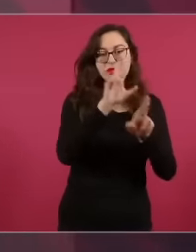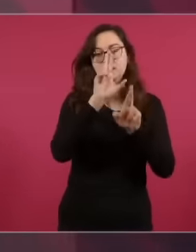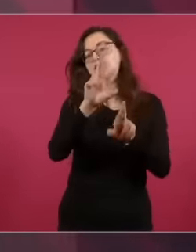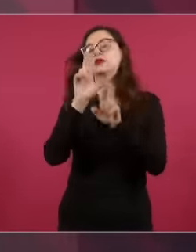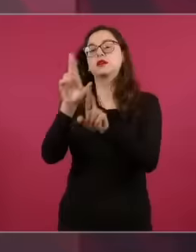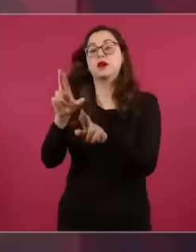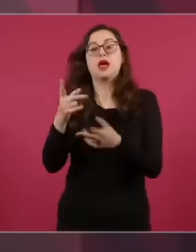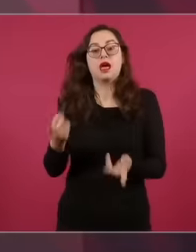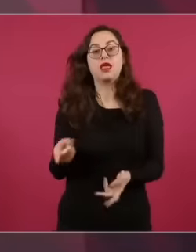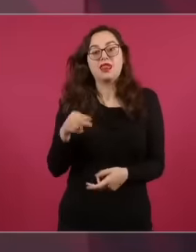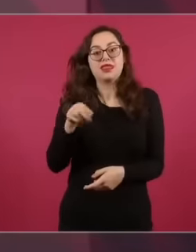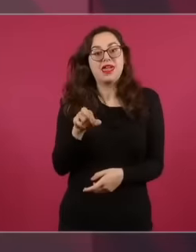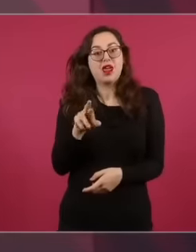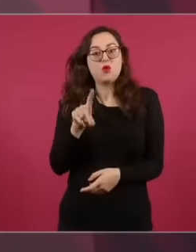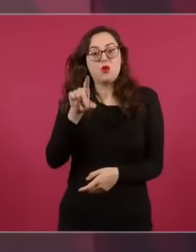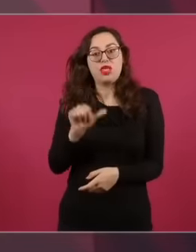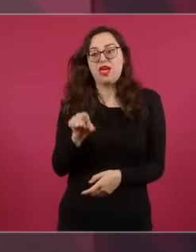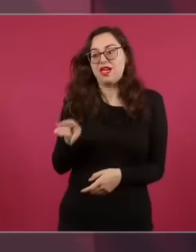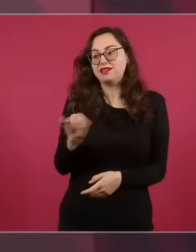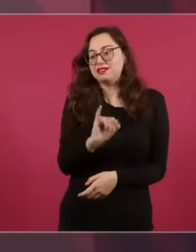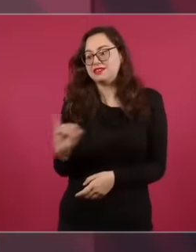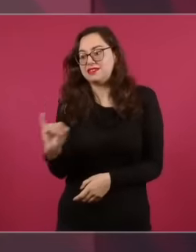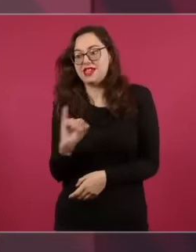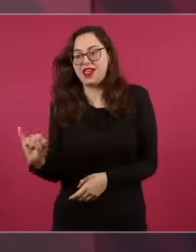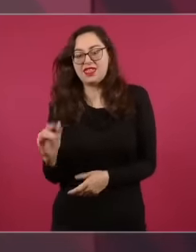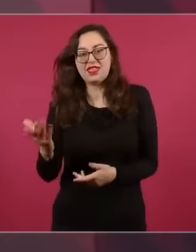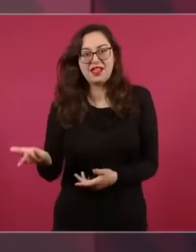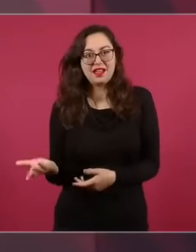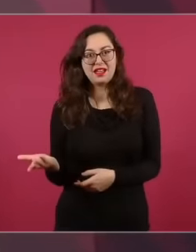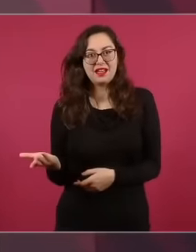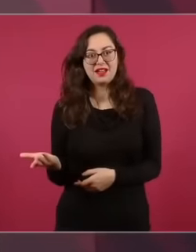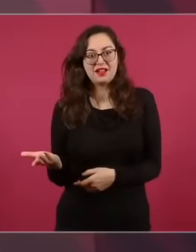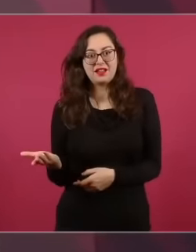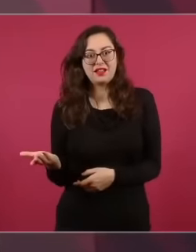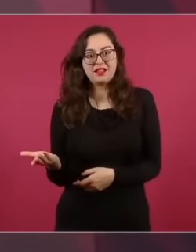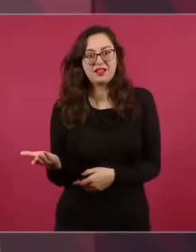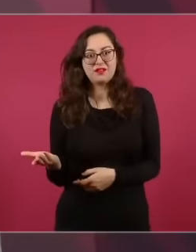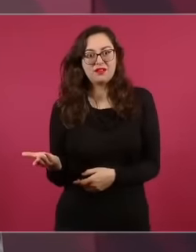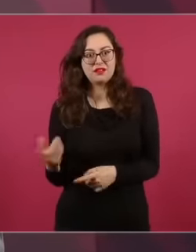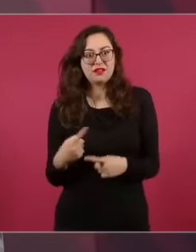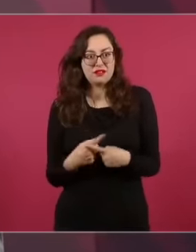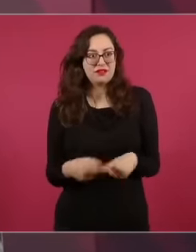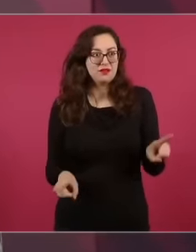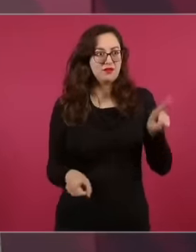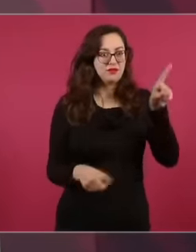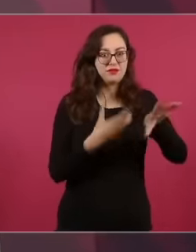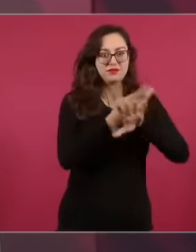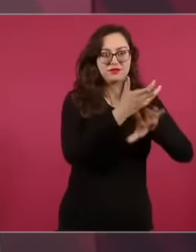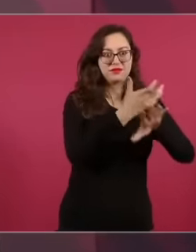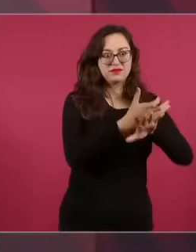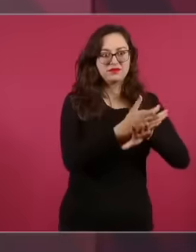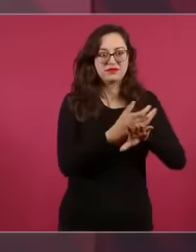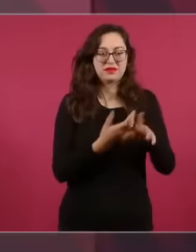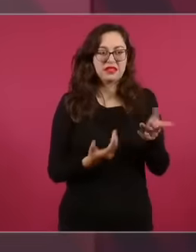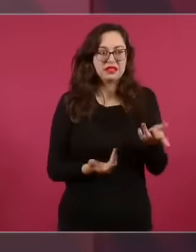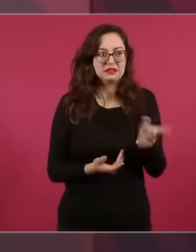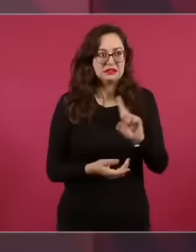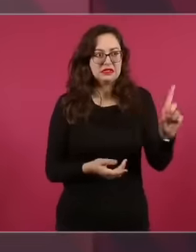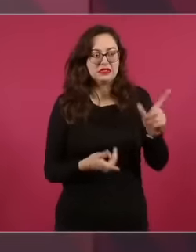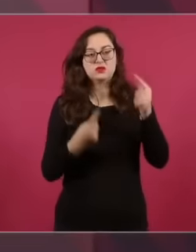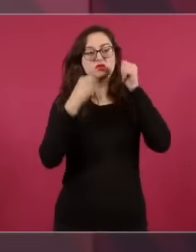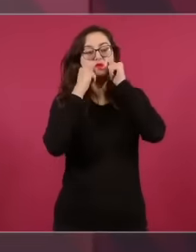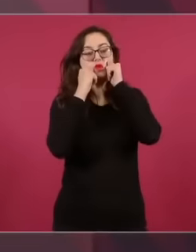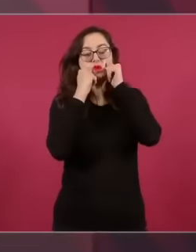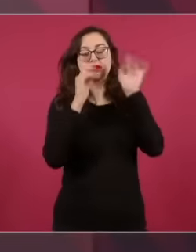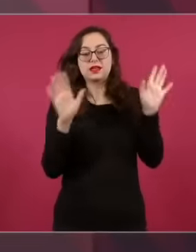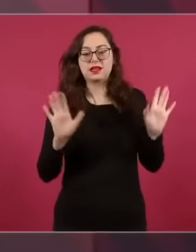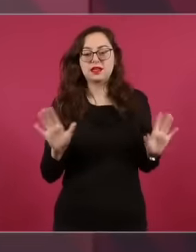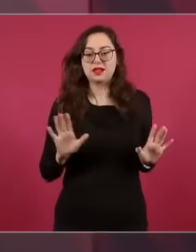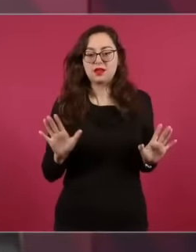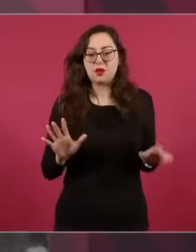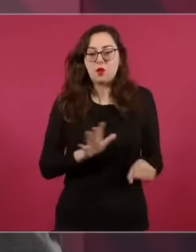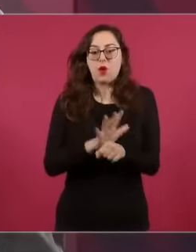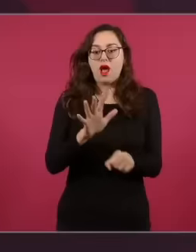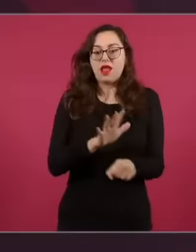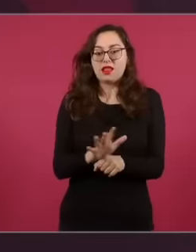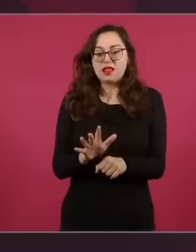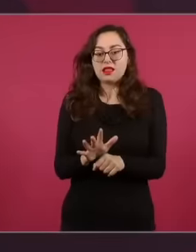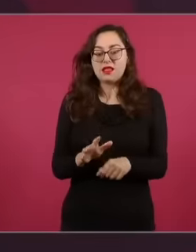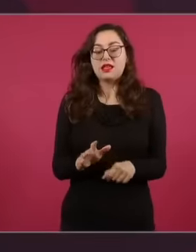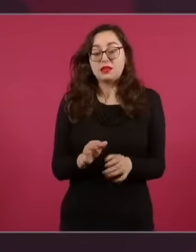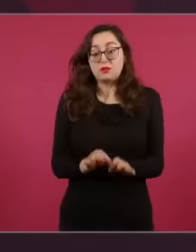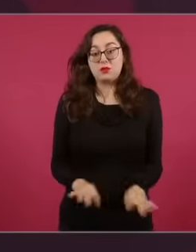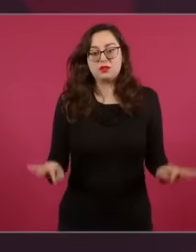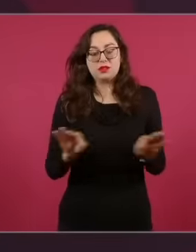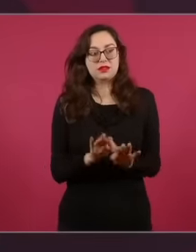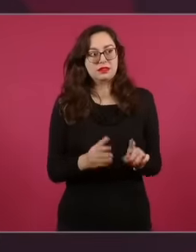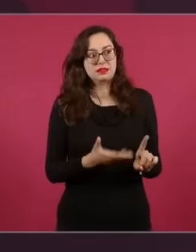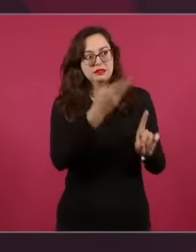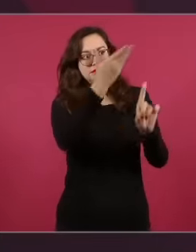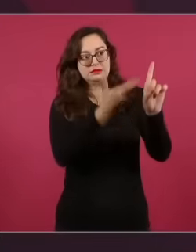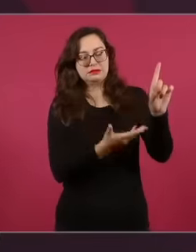the left to a president of the United States the important thing about ros